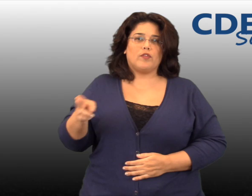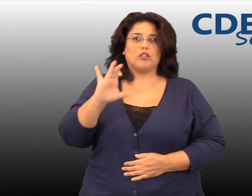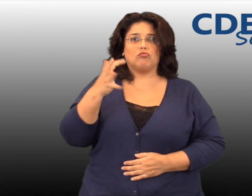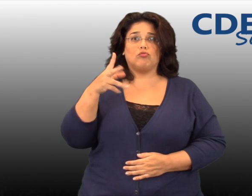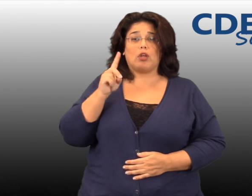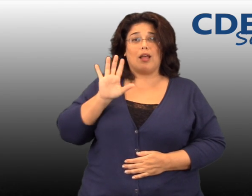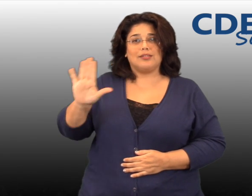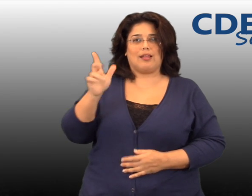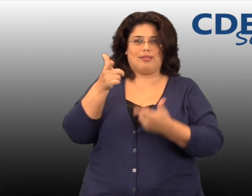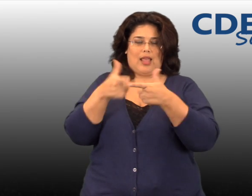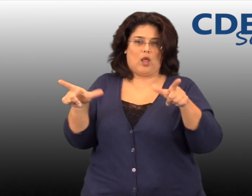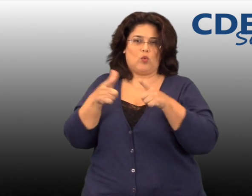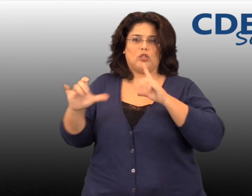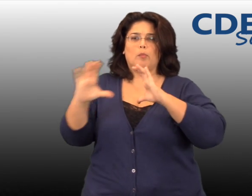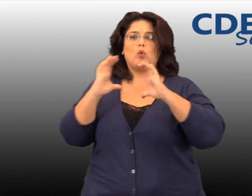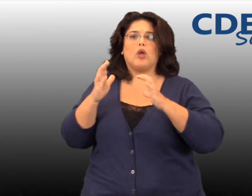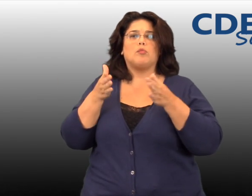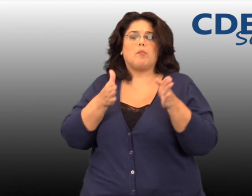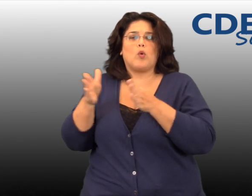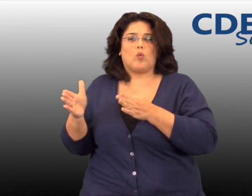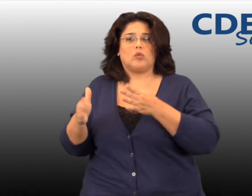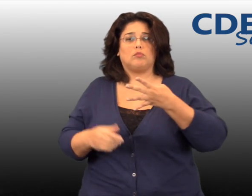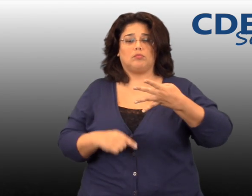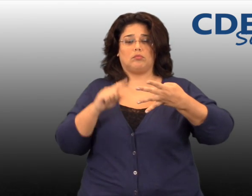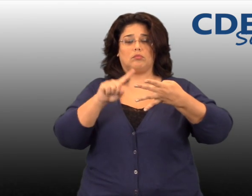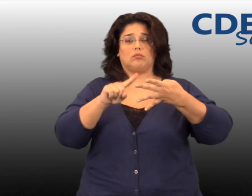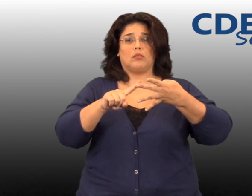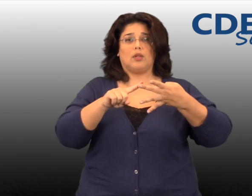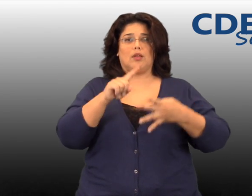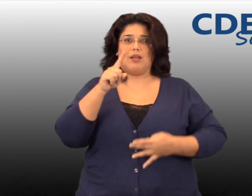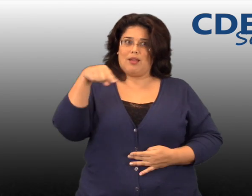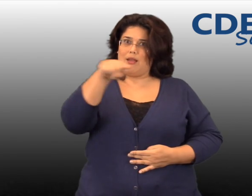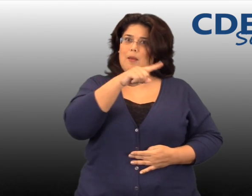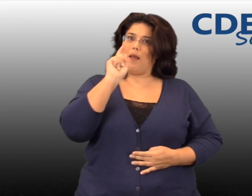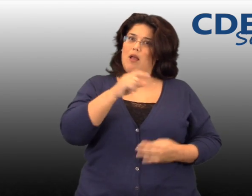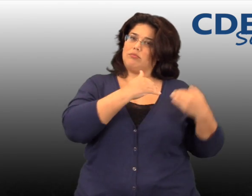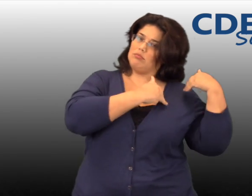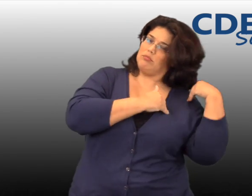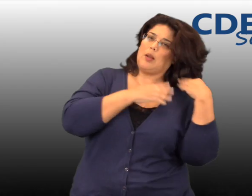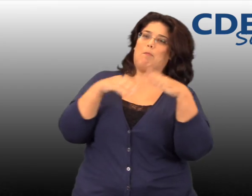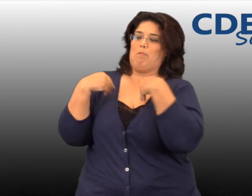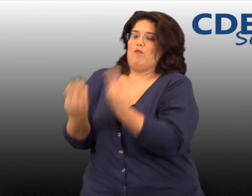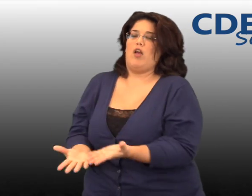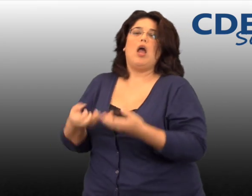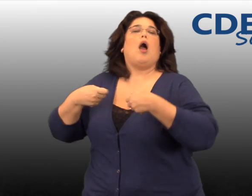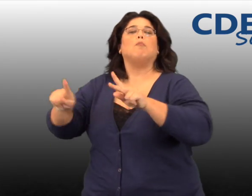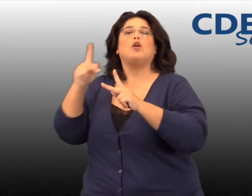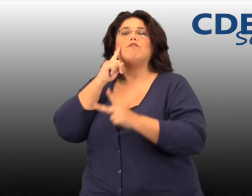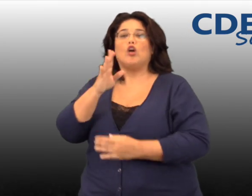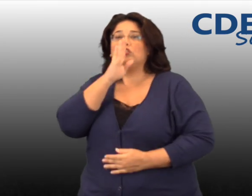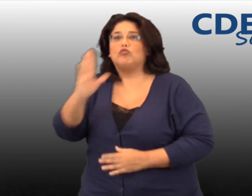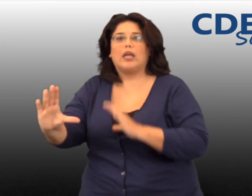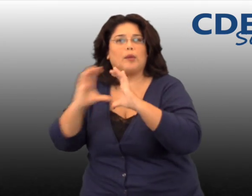and communication needs 2. providing opportunities for direct communication